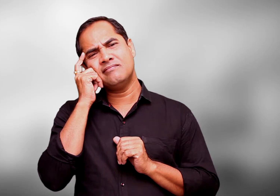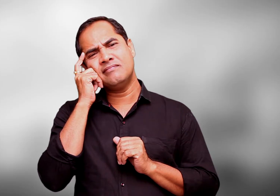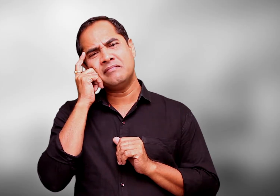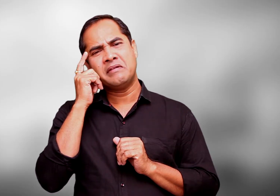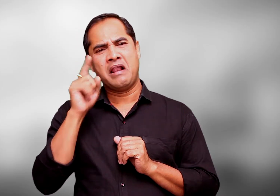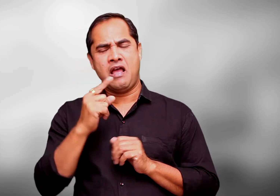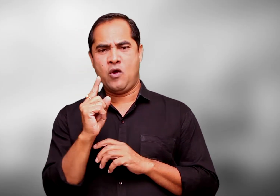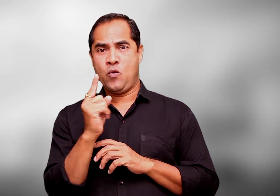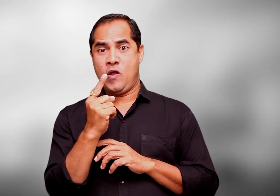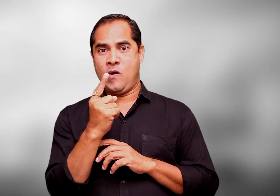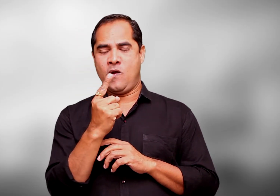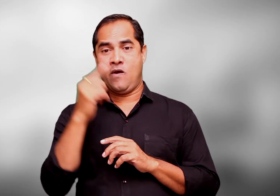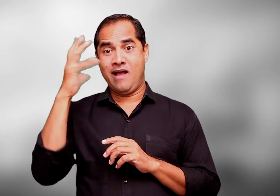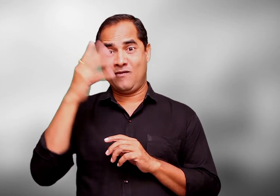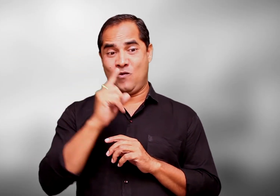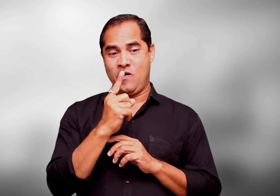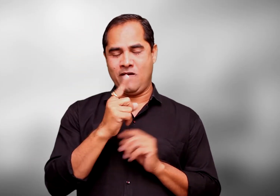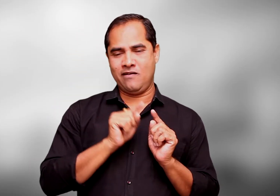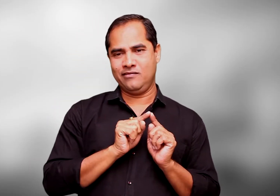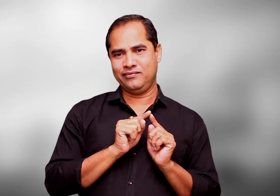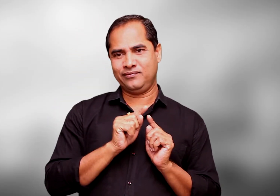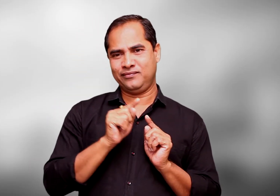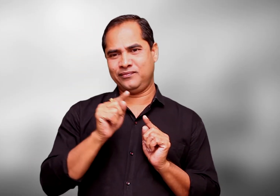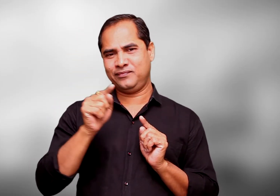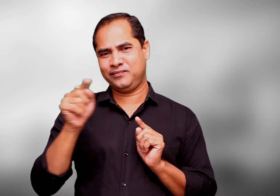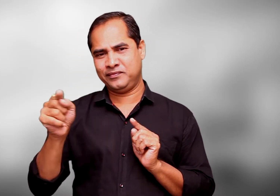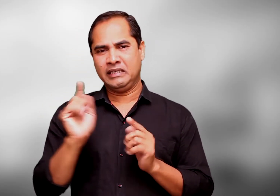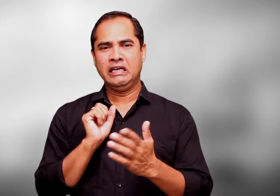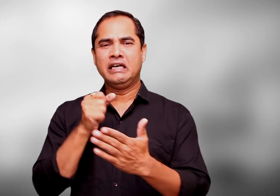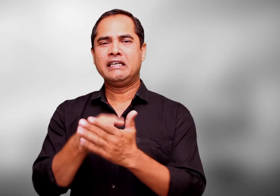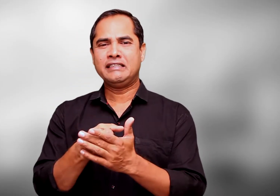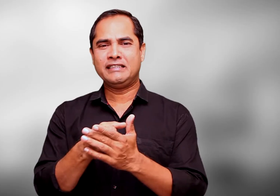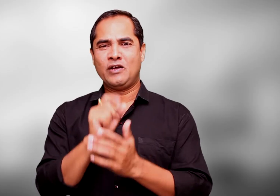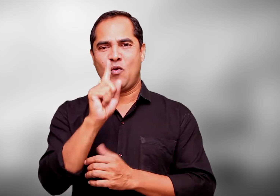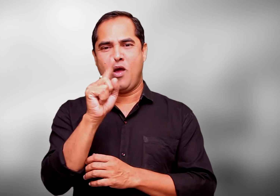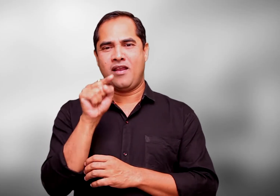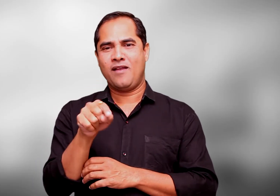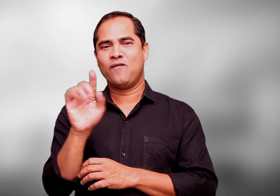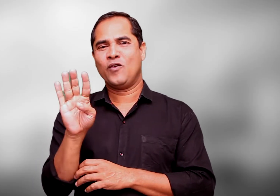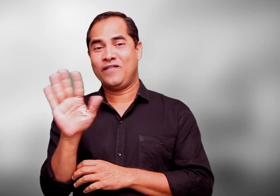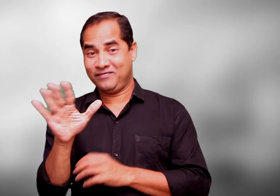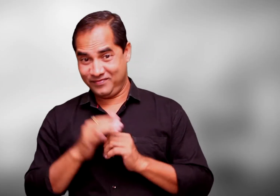This meant that she could take the one o'clock afternoon bus, reach the